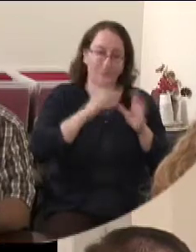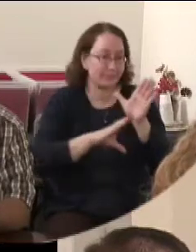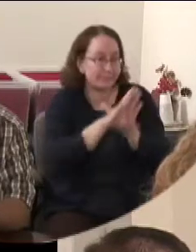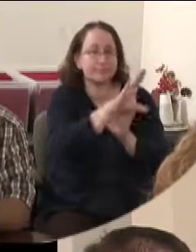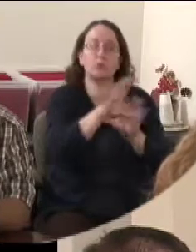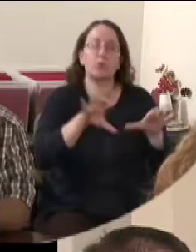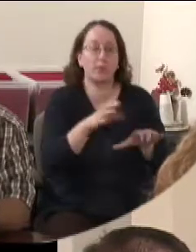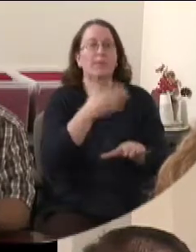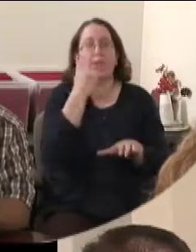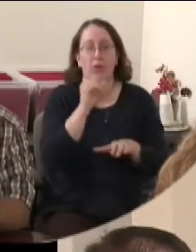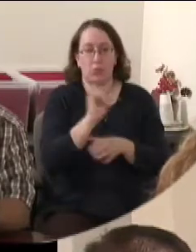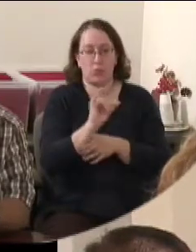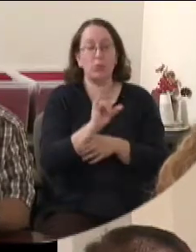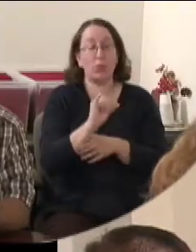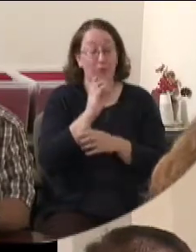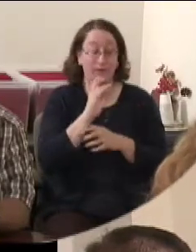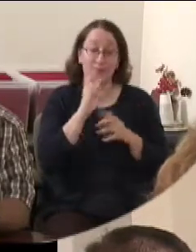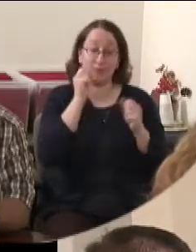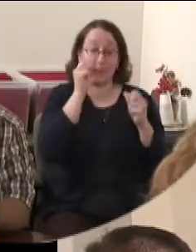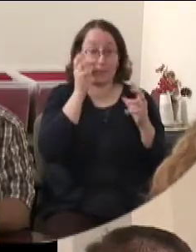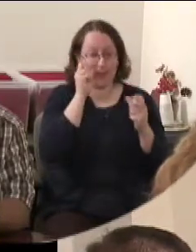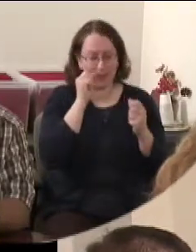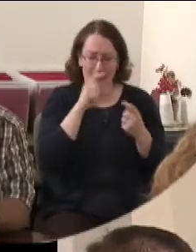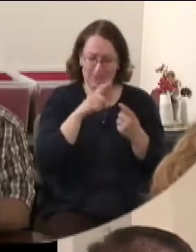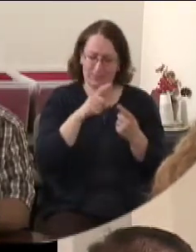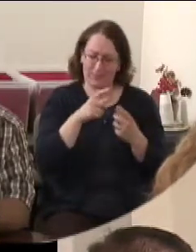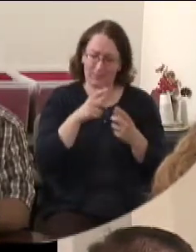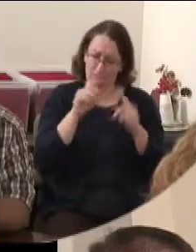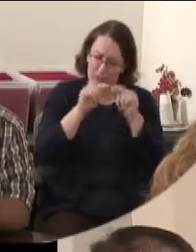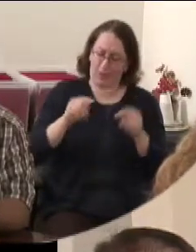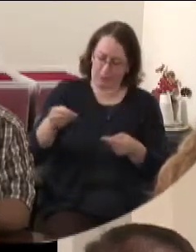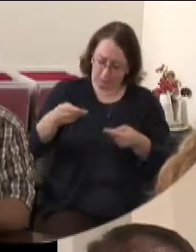And it was amazing to me to get that back